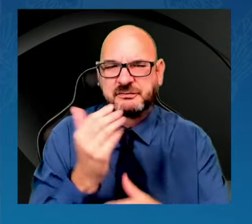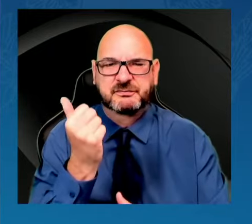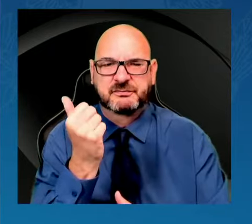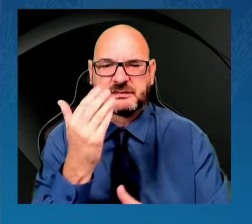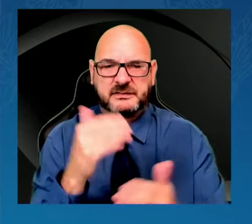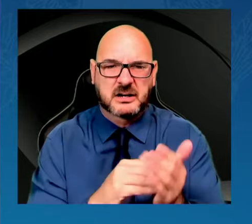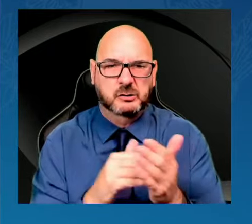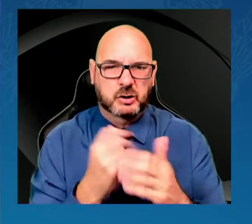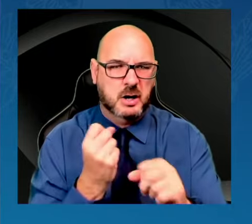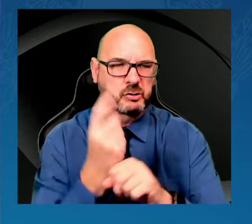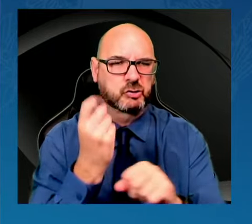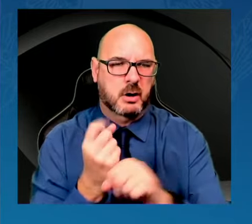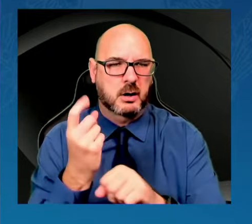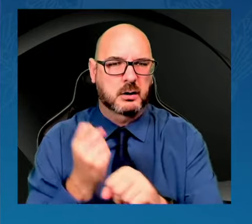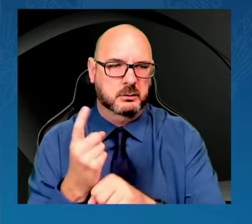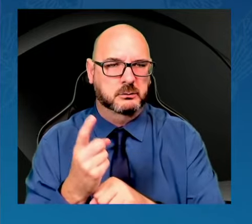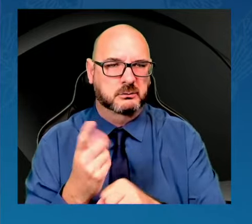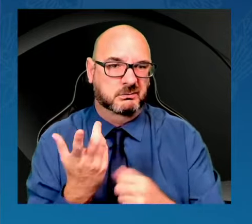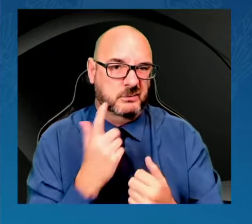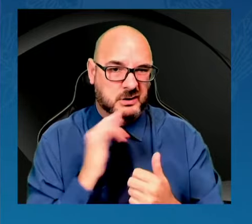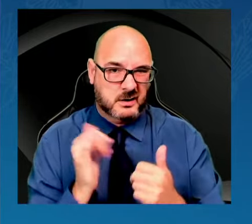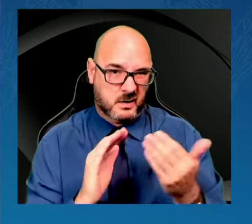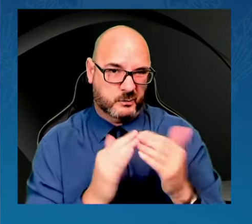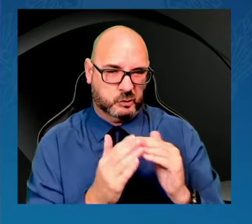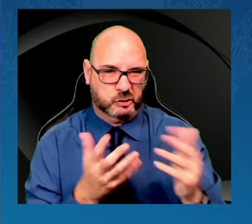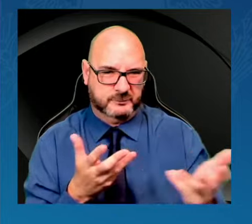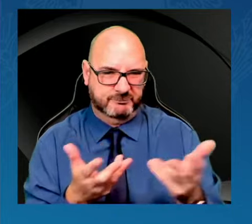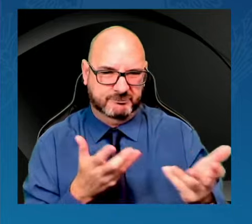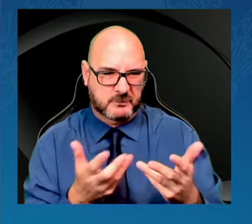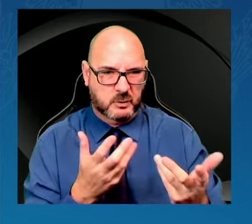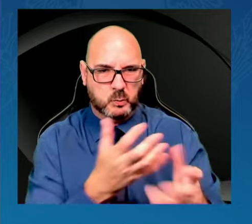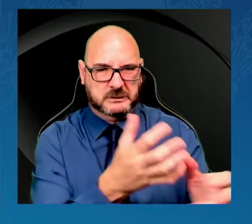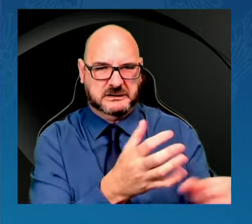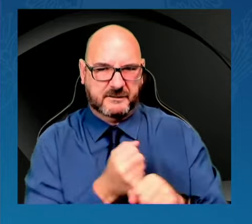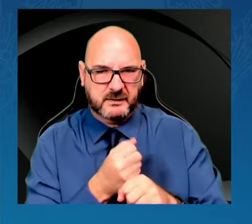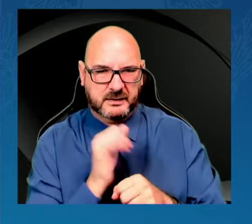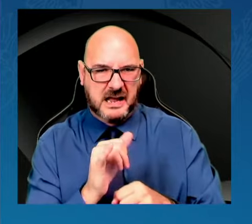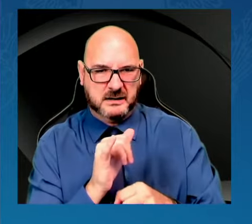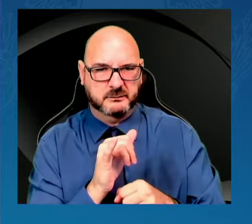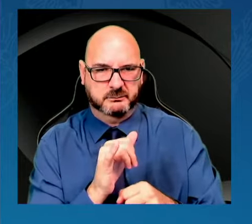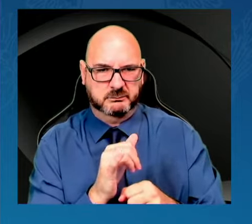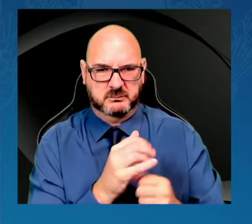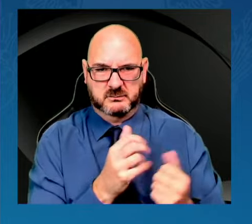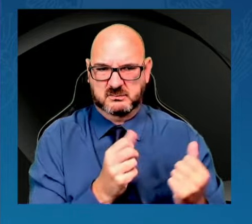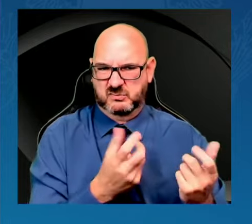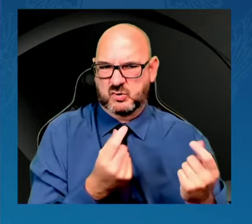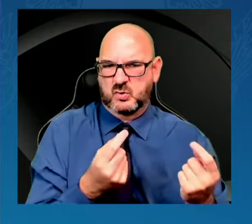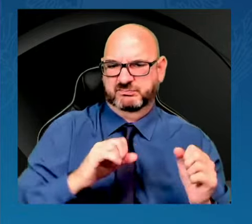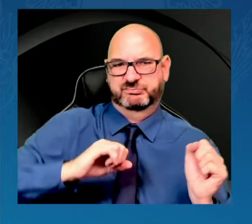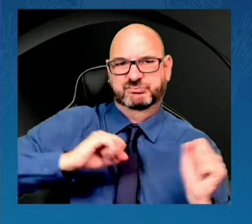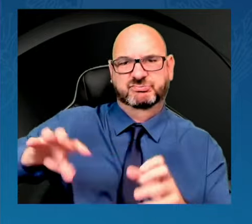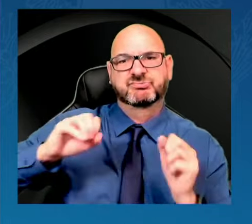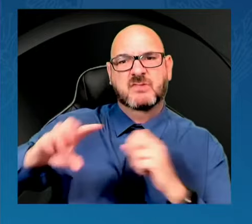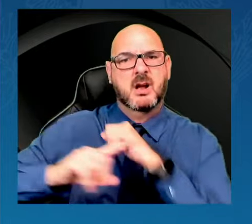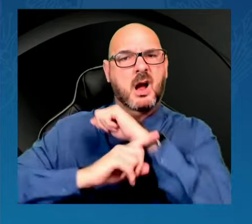the recipient of a lot of dumping and -- and just very bad behaviors, a lot from people outside of the community.